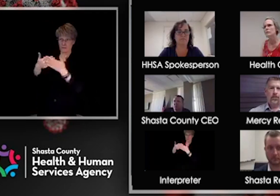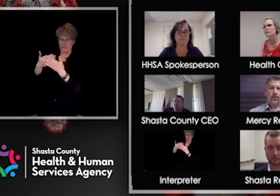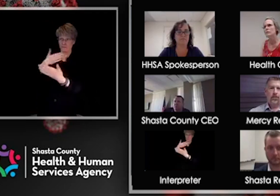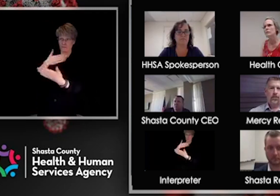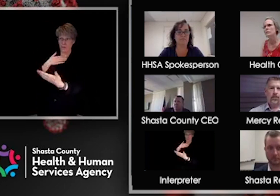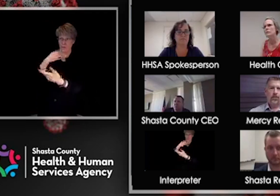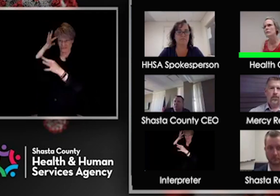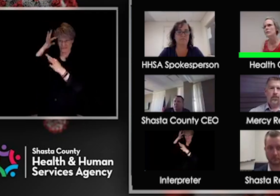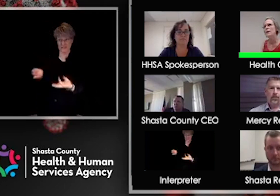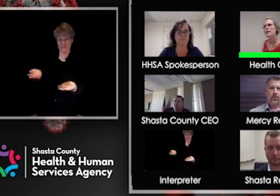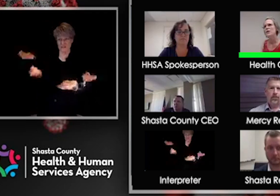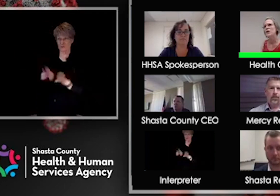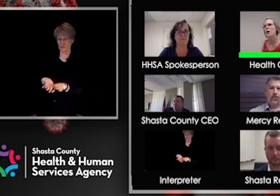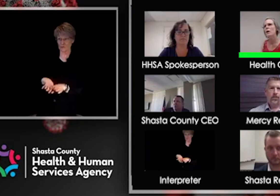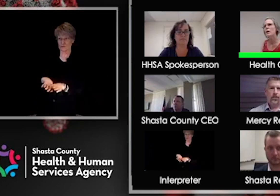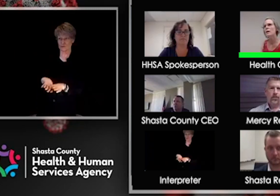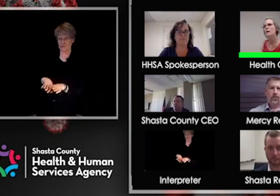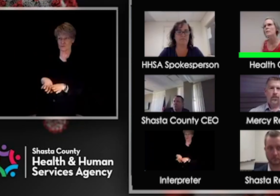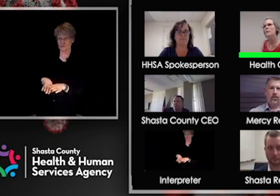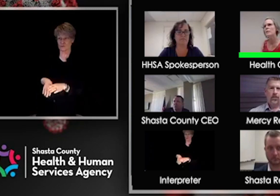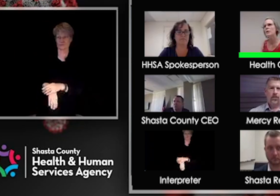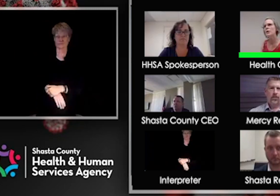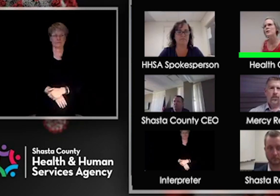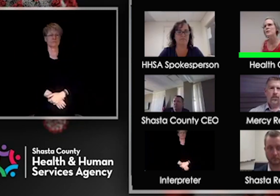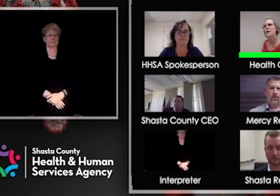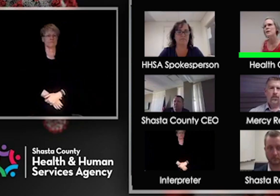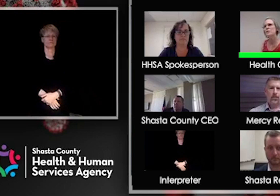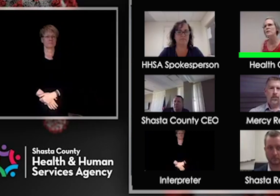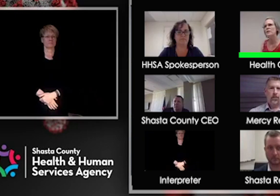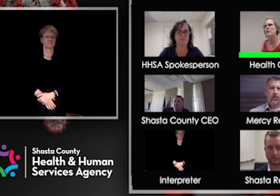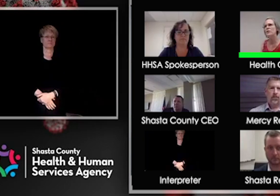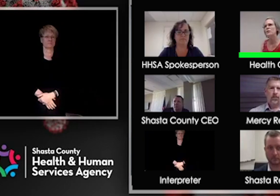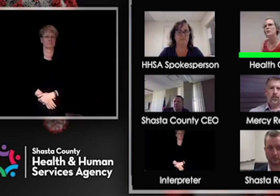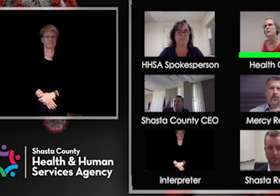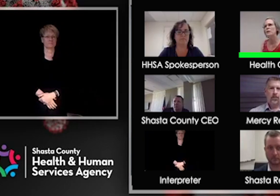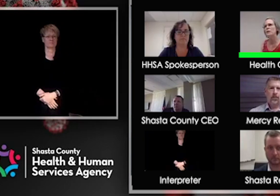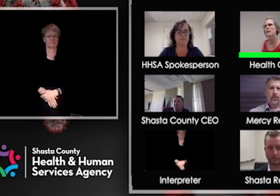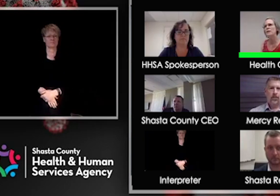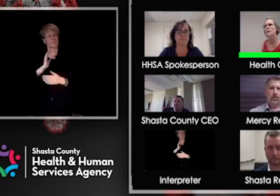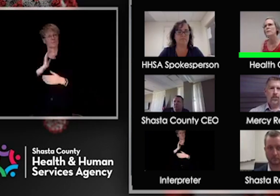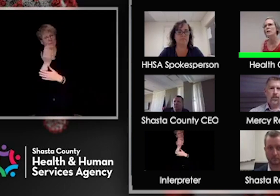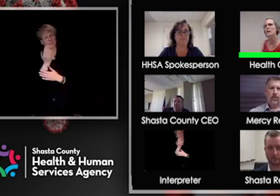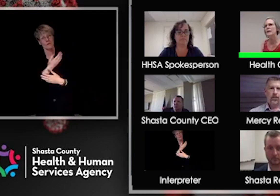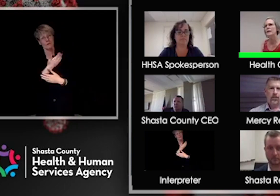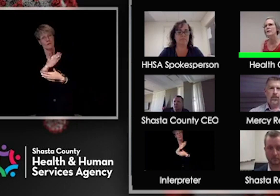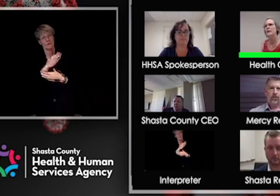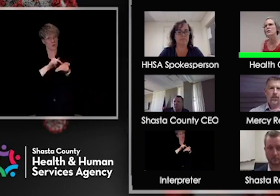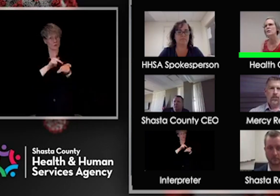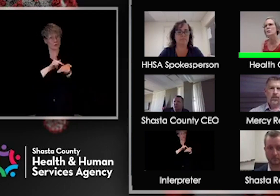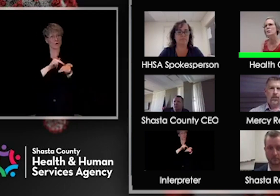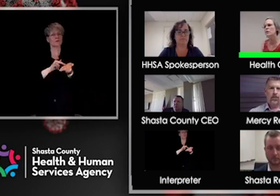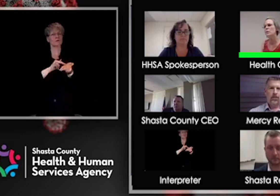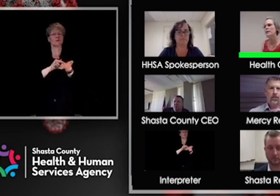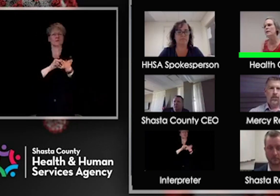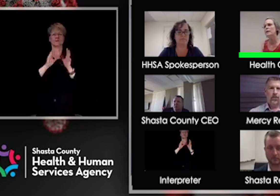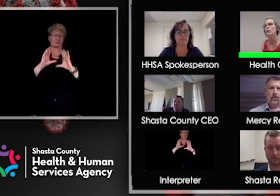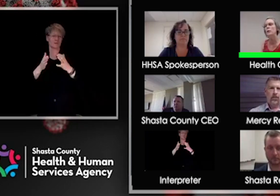So, our nurses, our case investigation team and contract tracers would have been involved